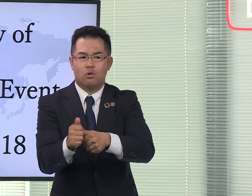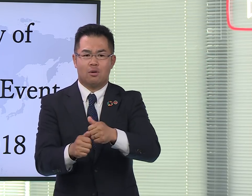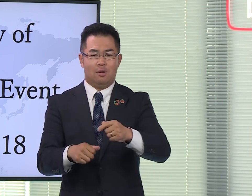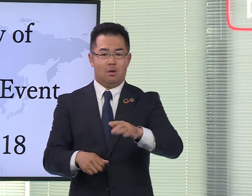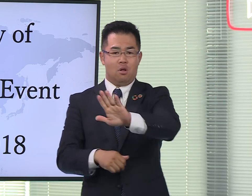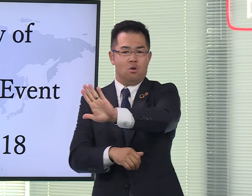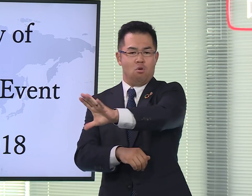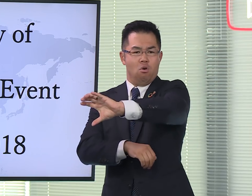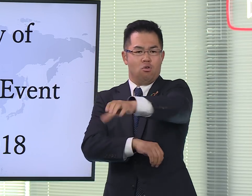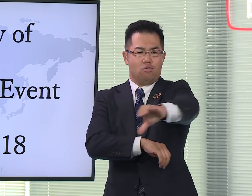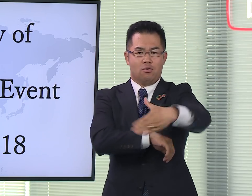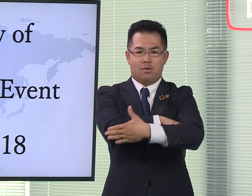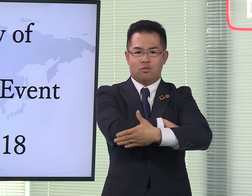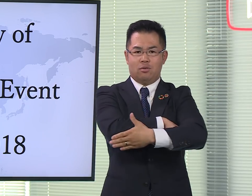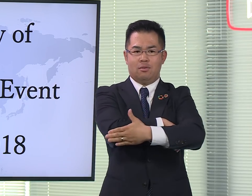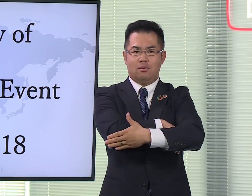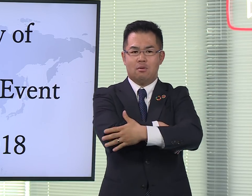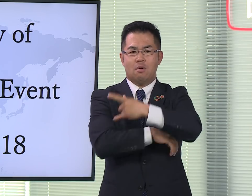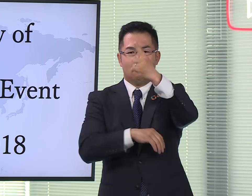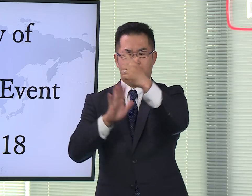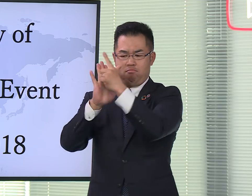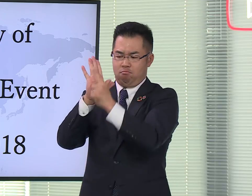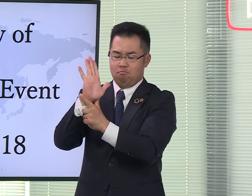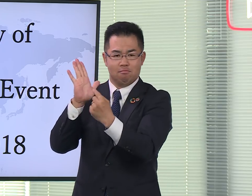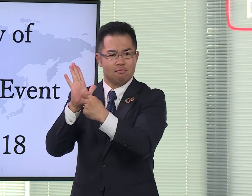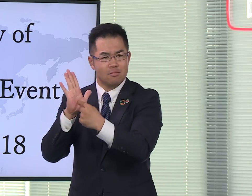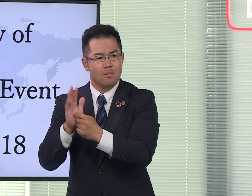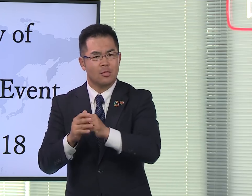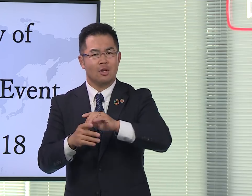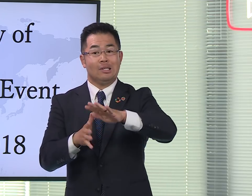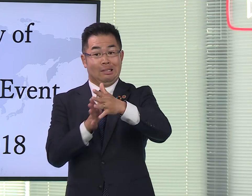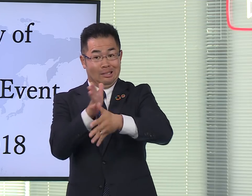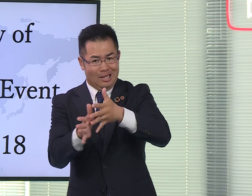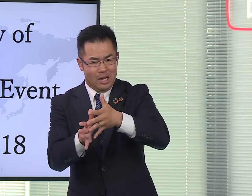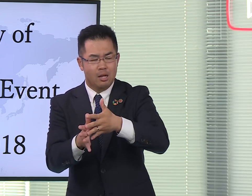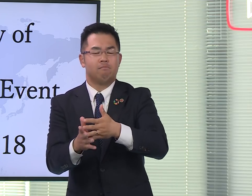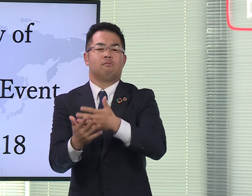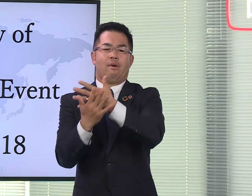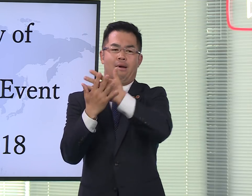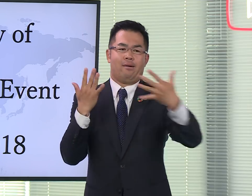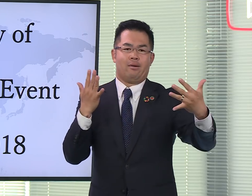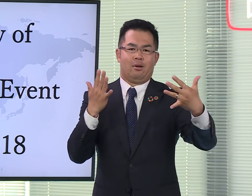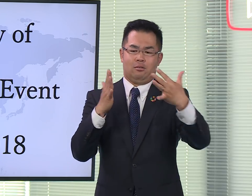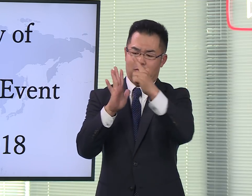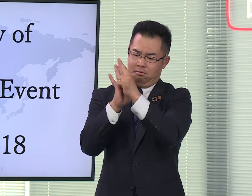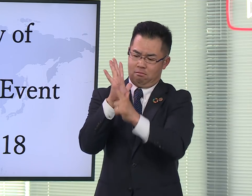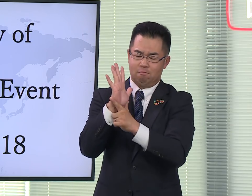about the equality, about recognition of sign language? Right the United Nations on the